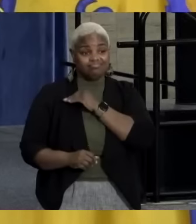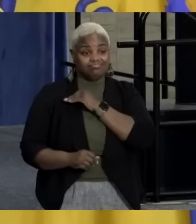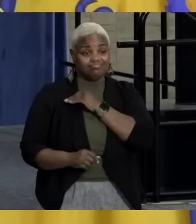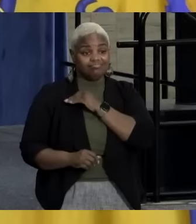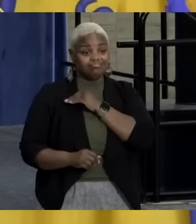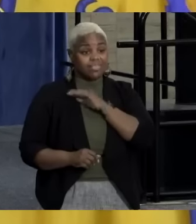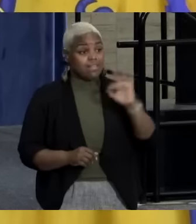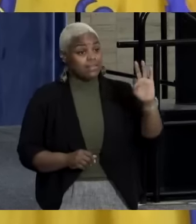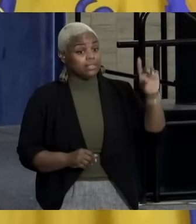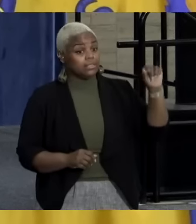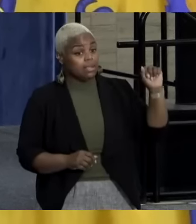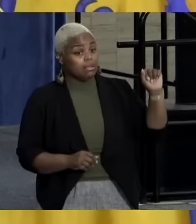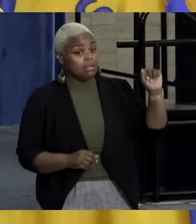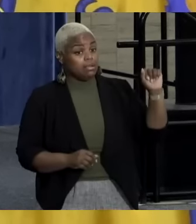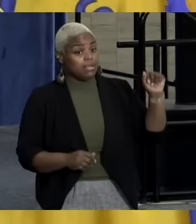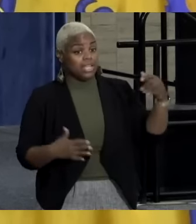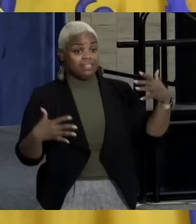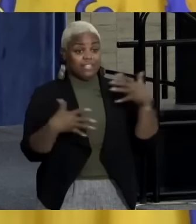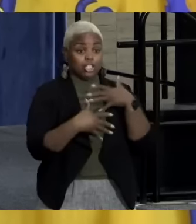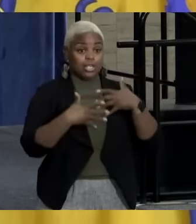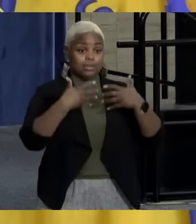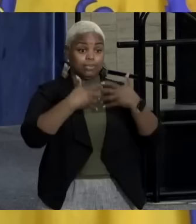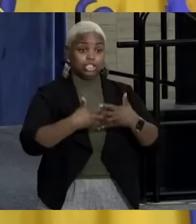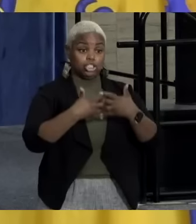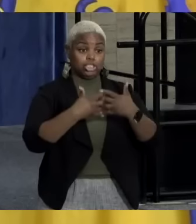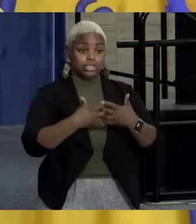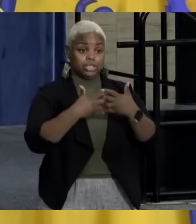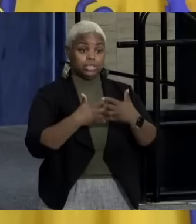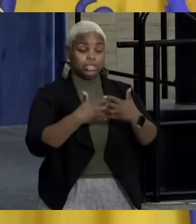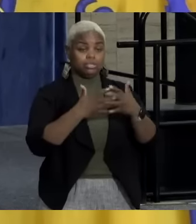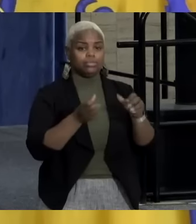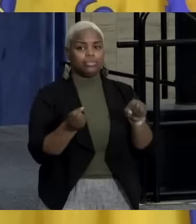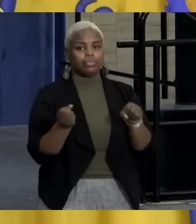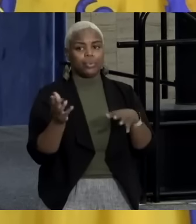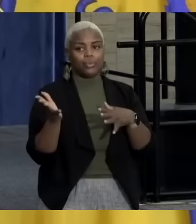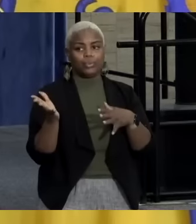fear machine steering women away from this life-changing, even life-saving treatment.